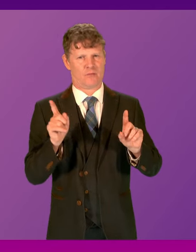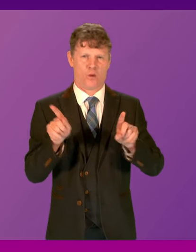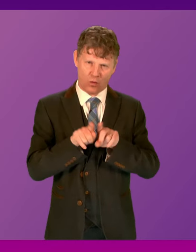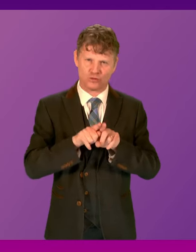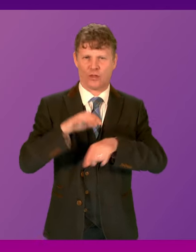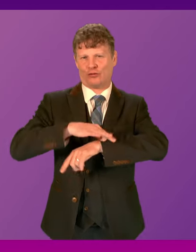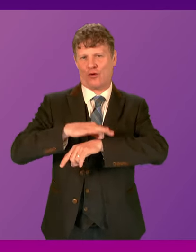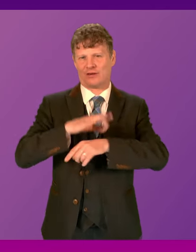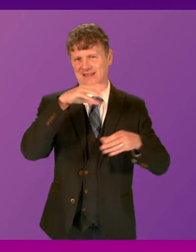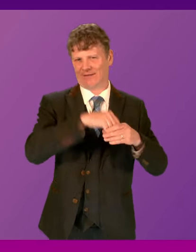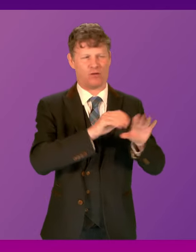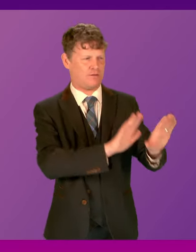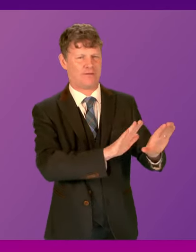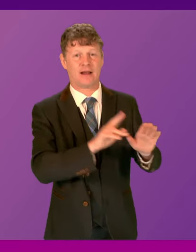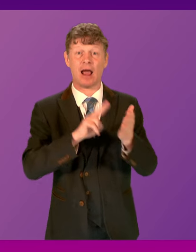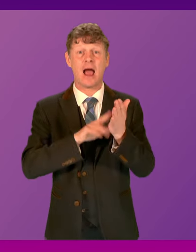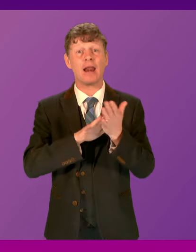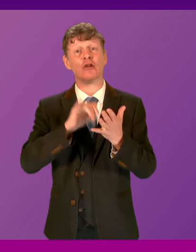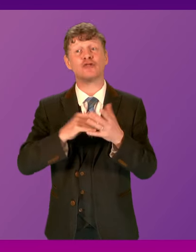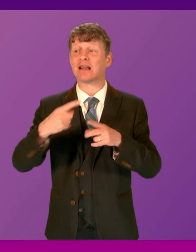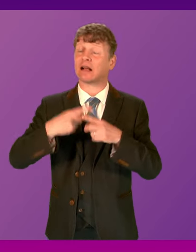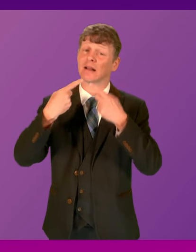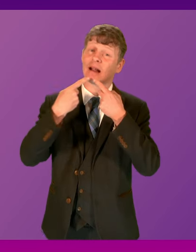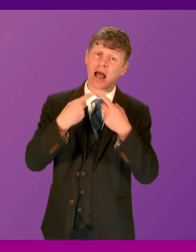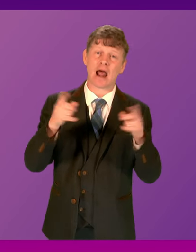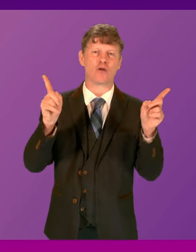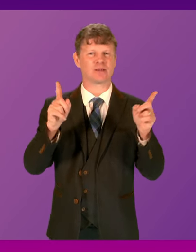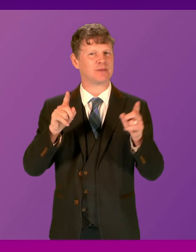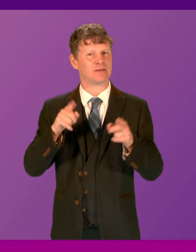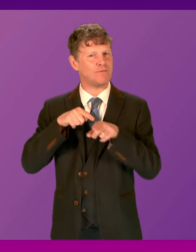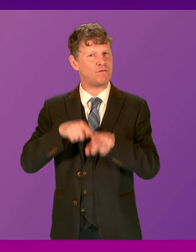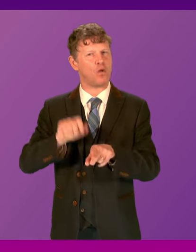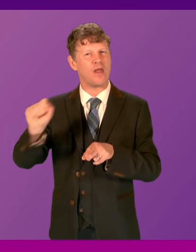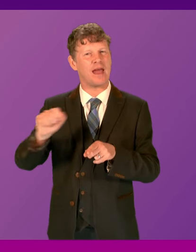It should be noted that NHS England’s announcement follows its interim policy position last year,